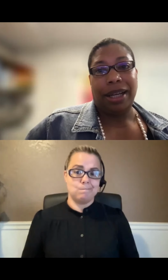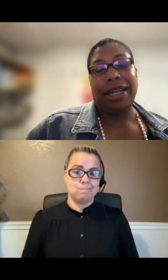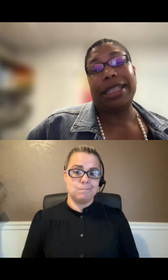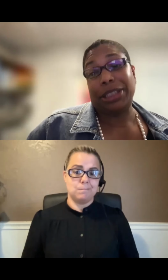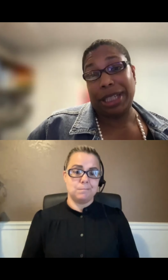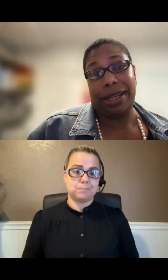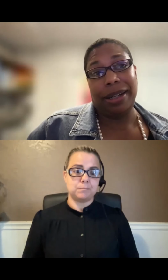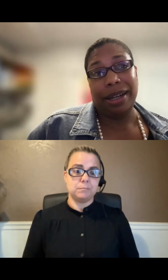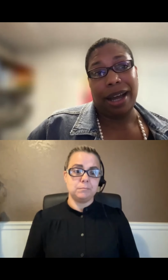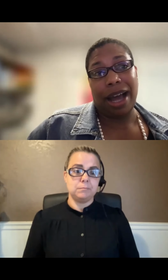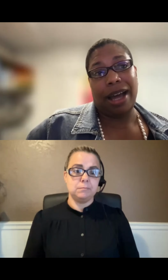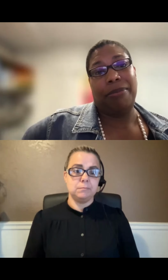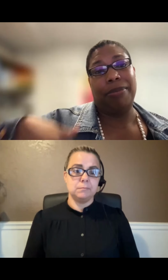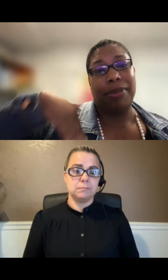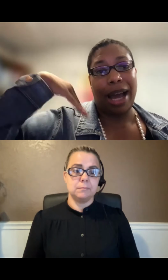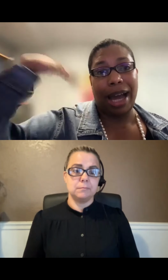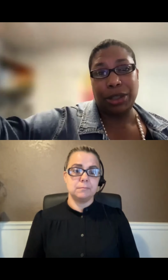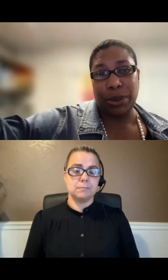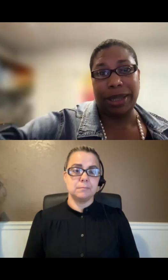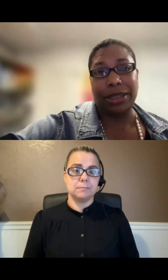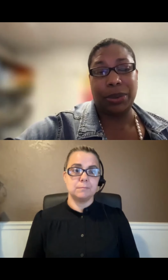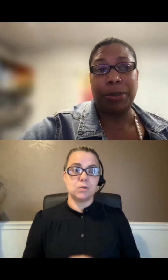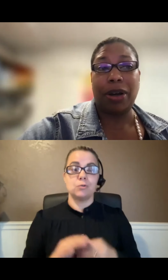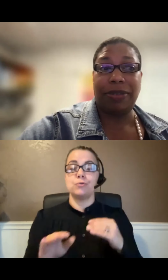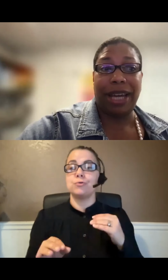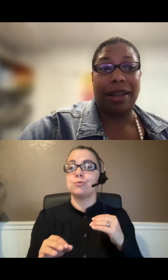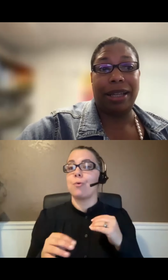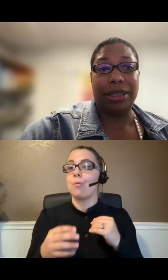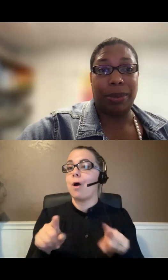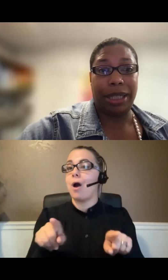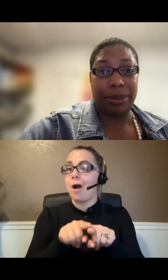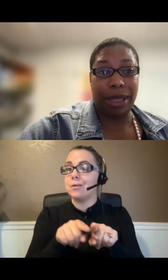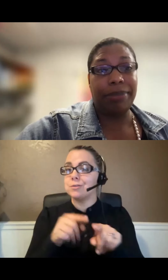In addition, I joined this group called VEIL in 2020.